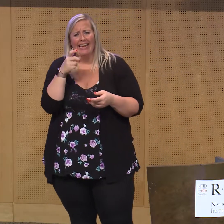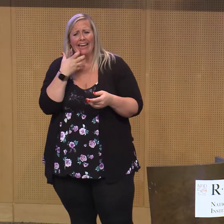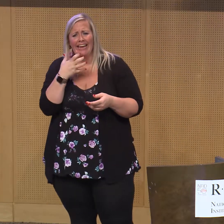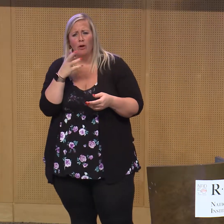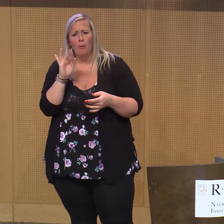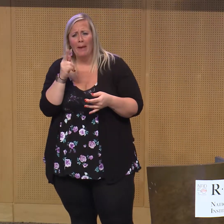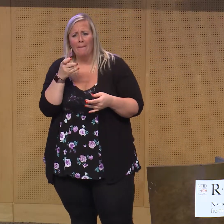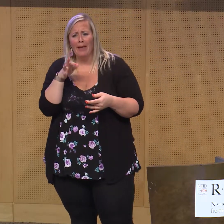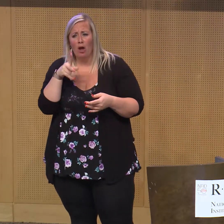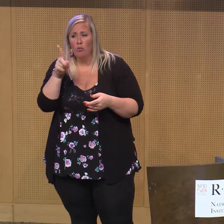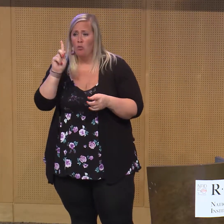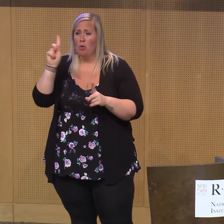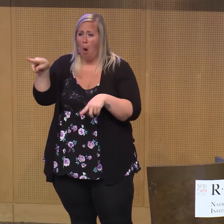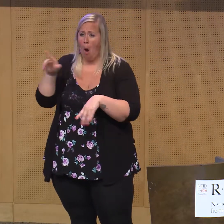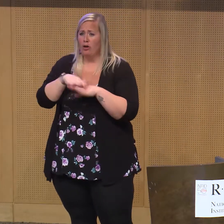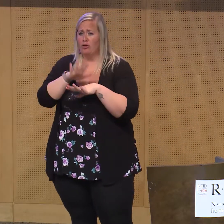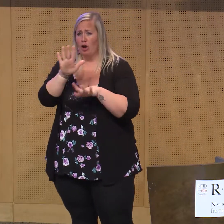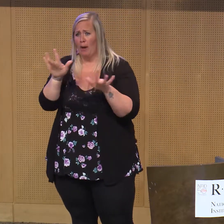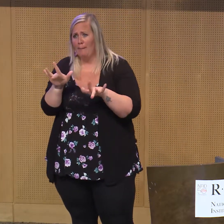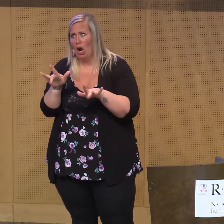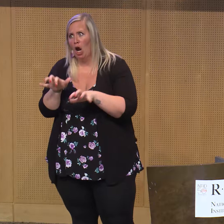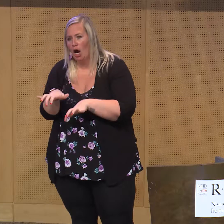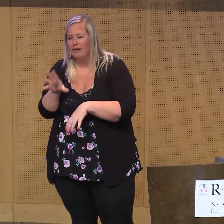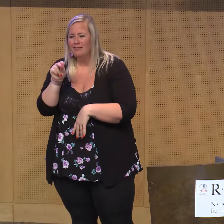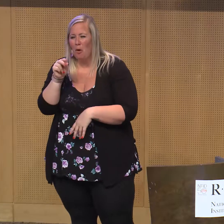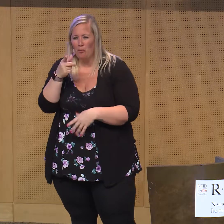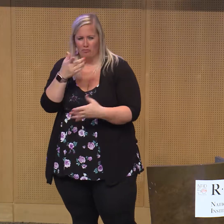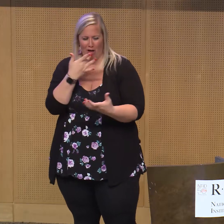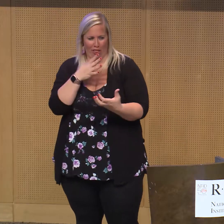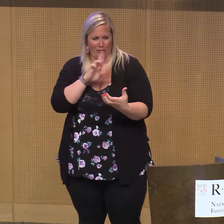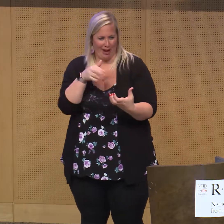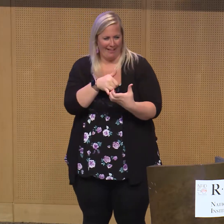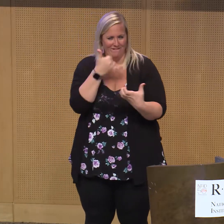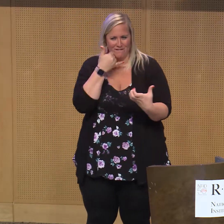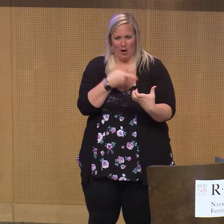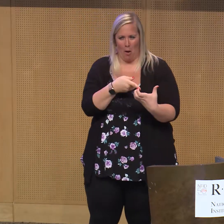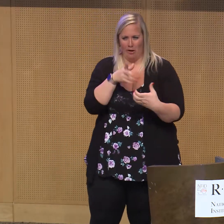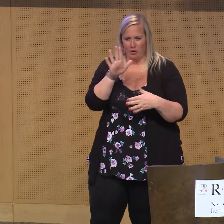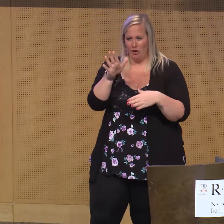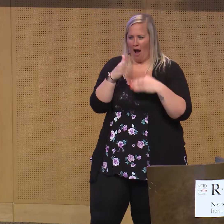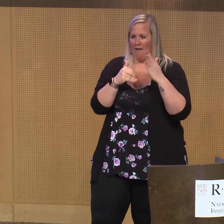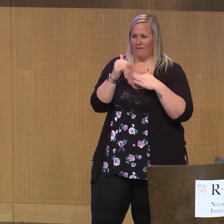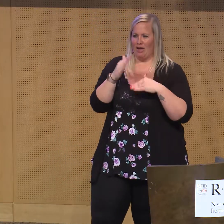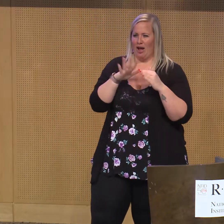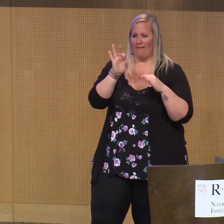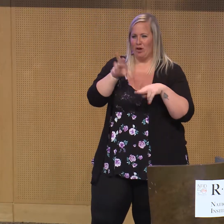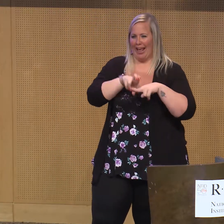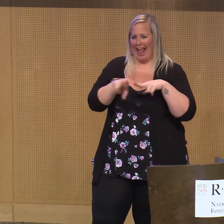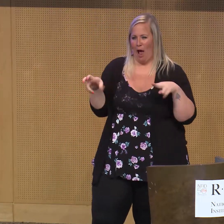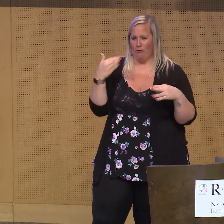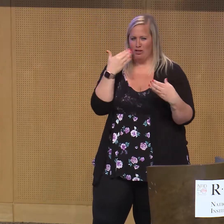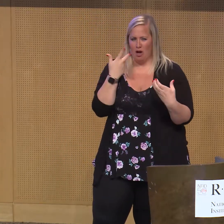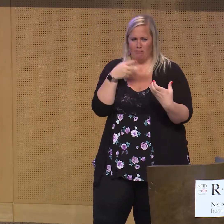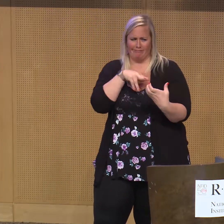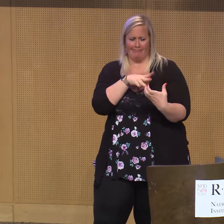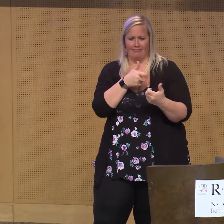do you think, "Hmm, I need heating and cooling repair. I'm gonna wait until I get home and get on my computer." People don't do that. You're gonna use your phone